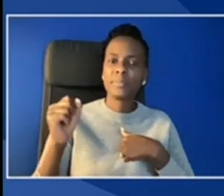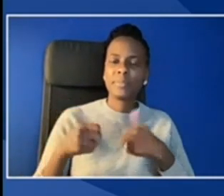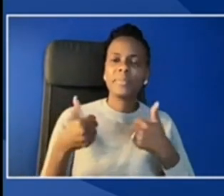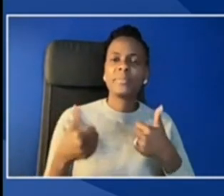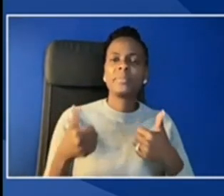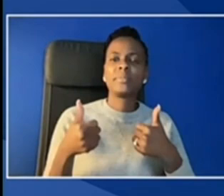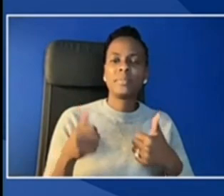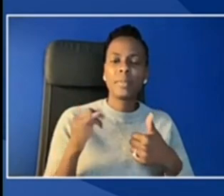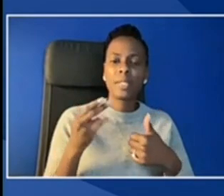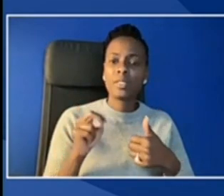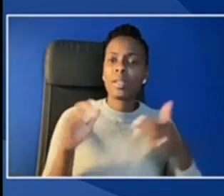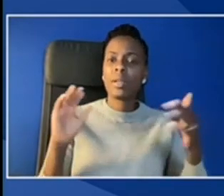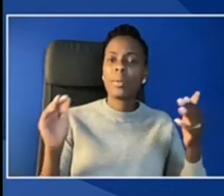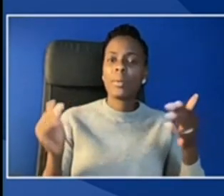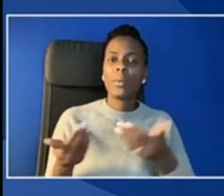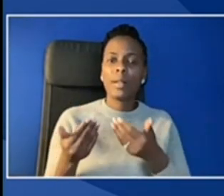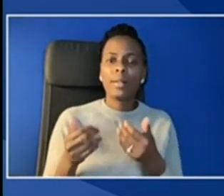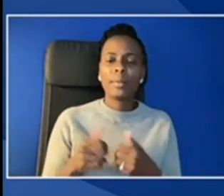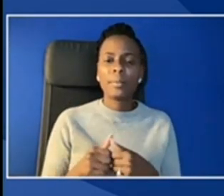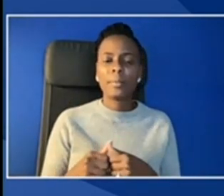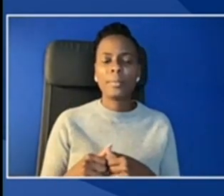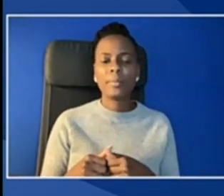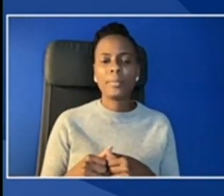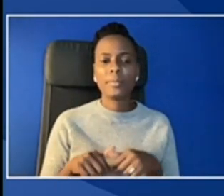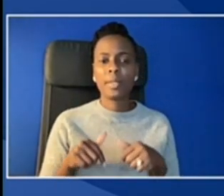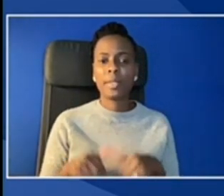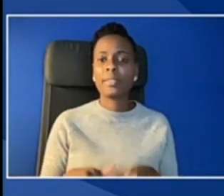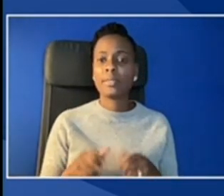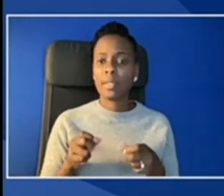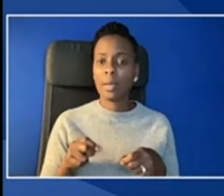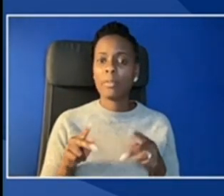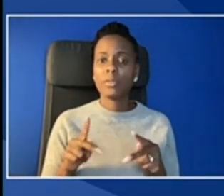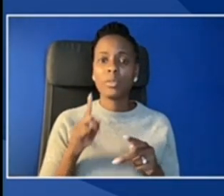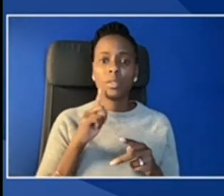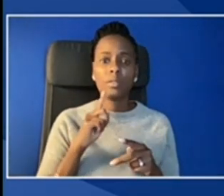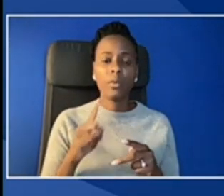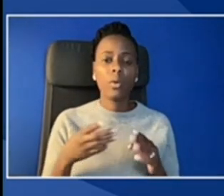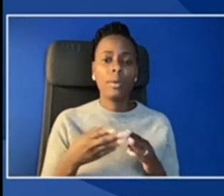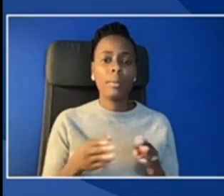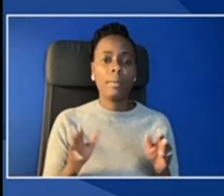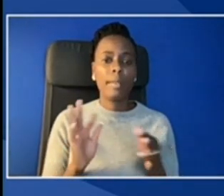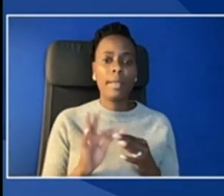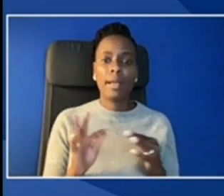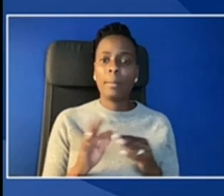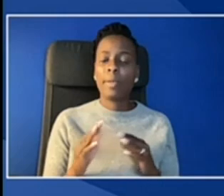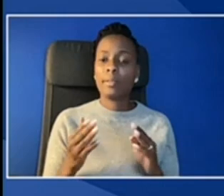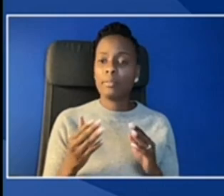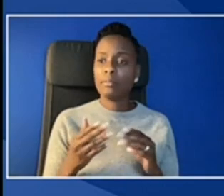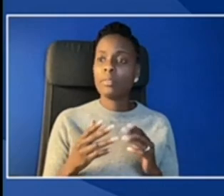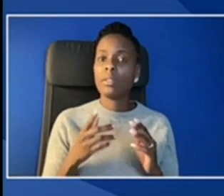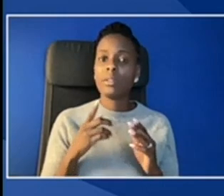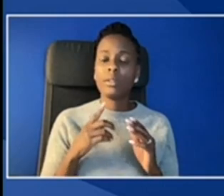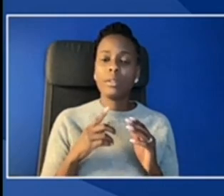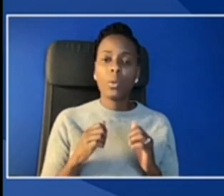Welcome. This is your opportunity for public comment before the negotiators. You'll have three minutes with a 30-second